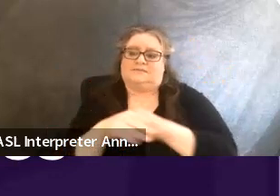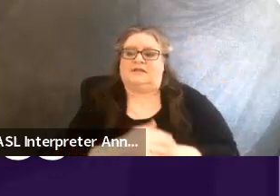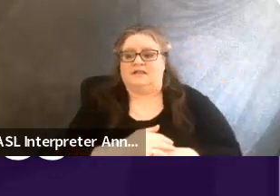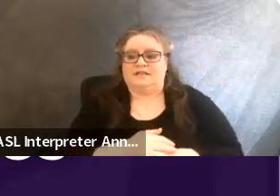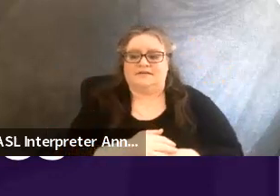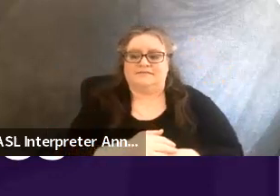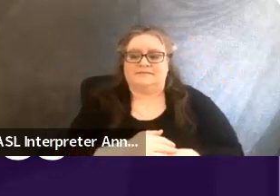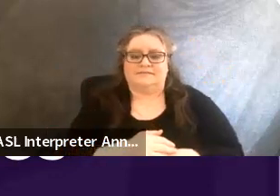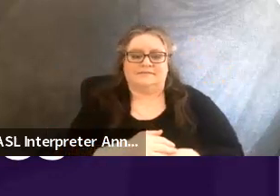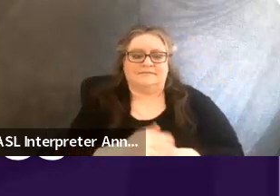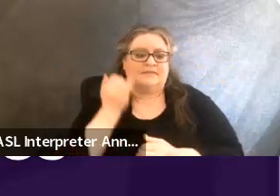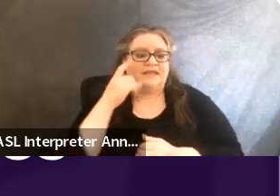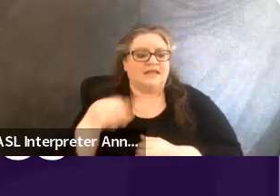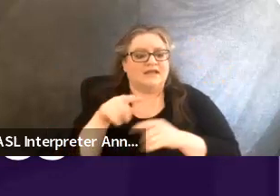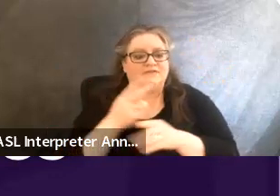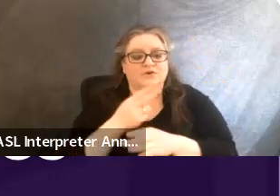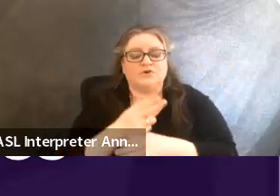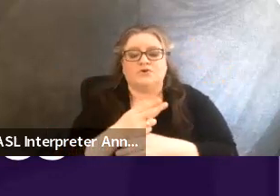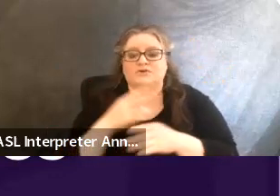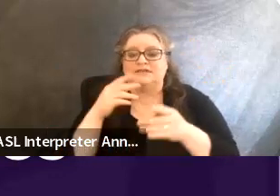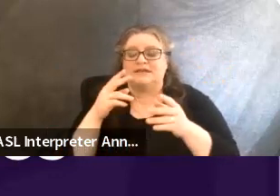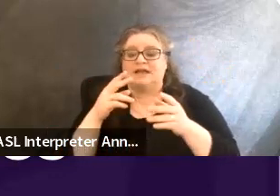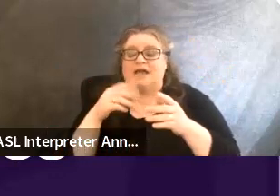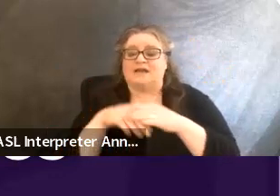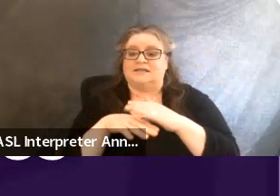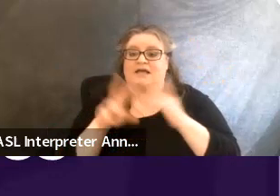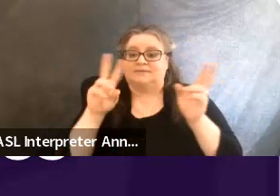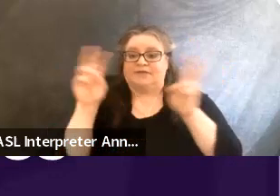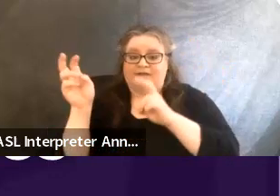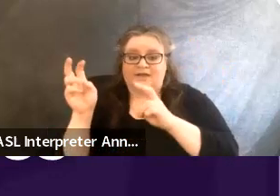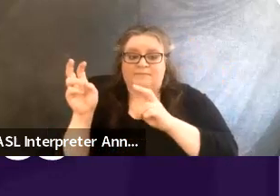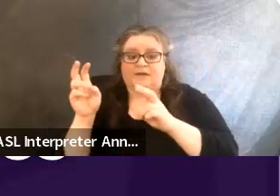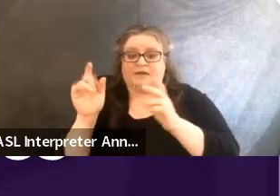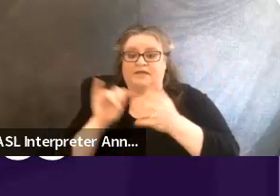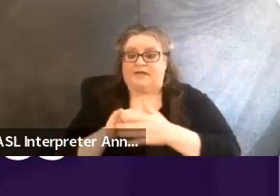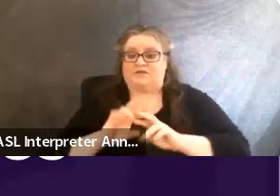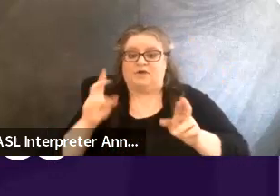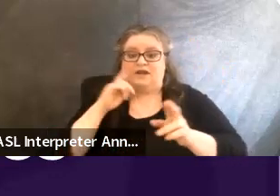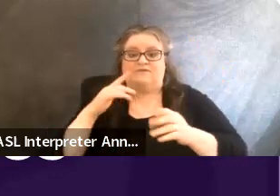And if you're using an accessible theme, that's also ready for full site editing,